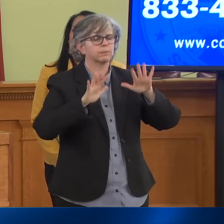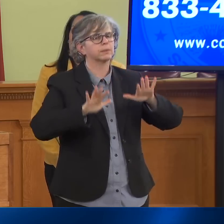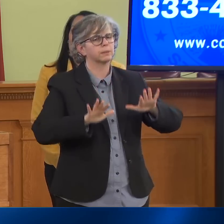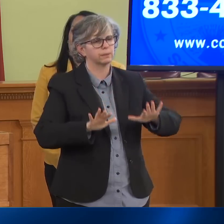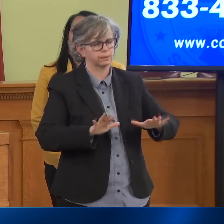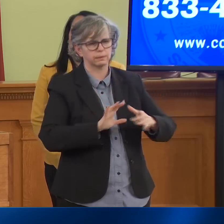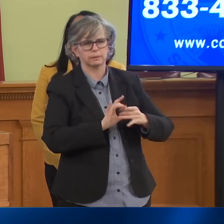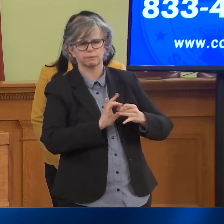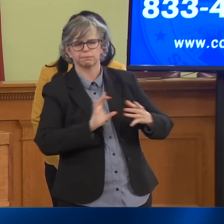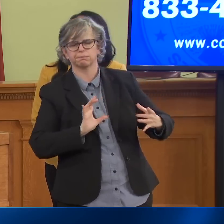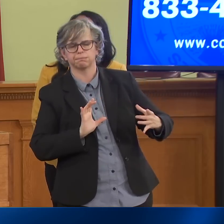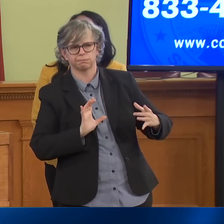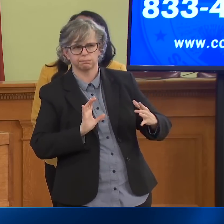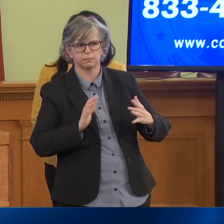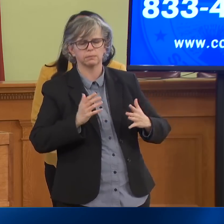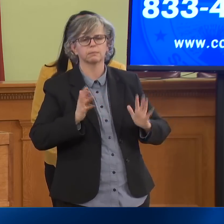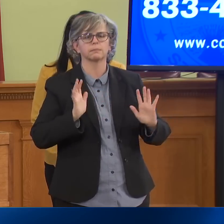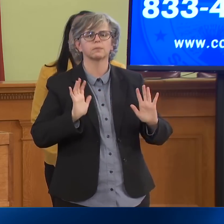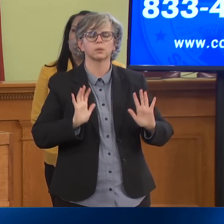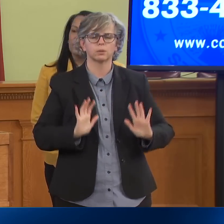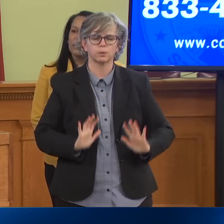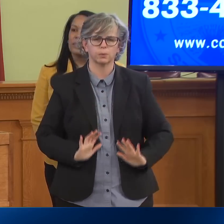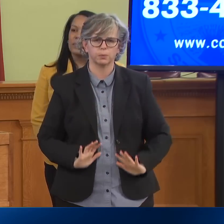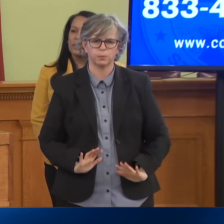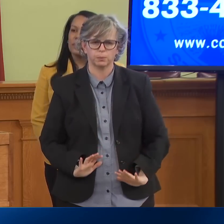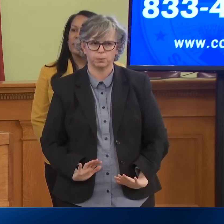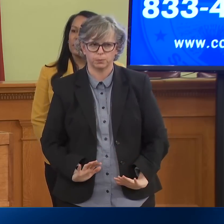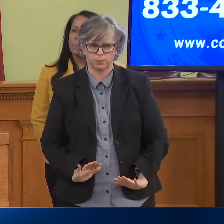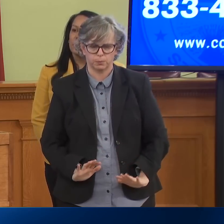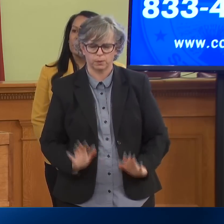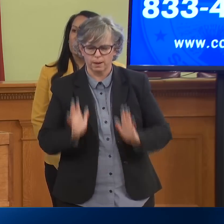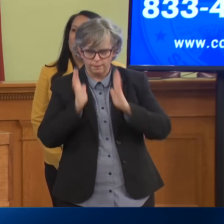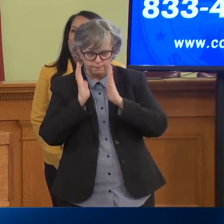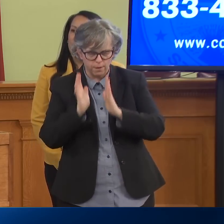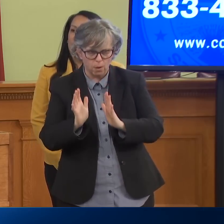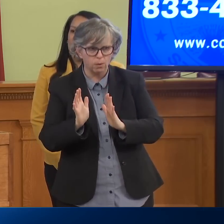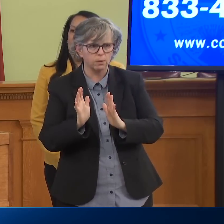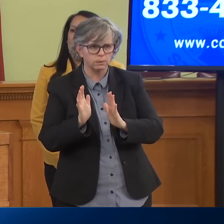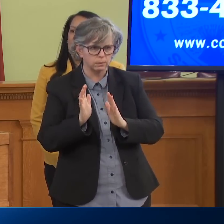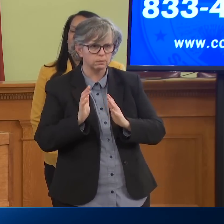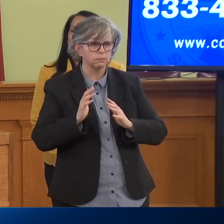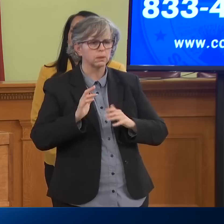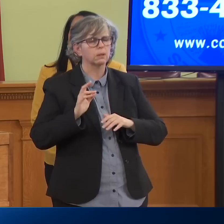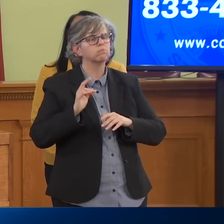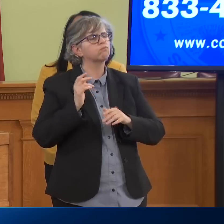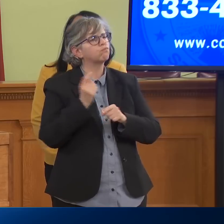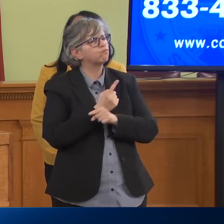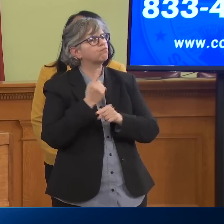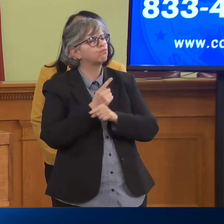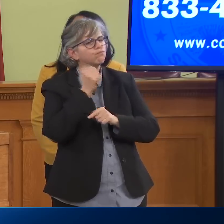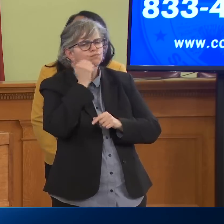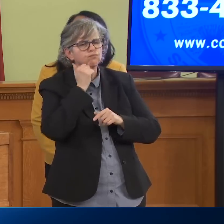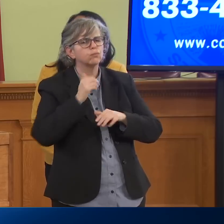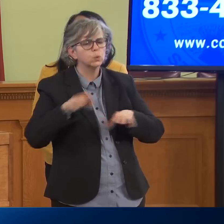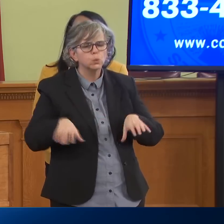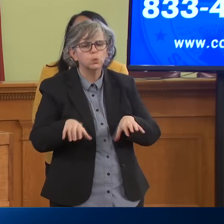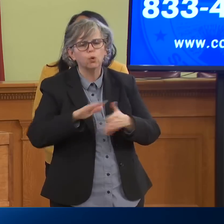ALL IN THE ROOM, BUT IT CAN BE OVERWHELMING TO SATURATE OURSELVES WITH STORIES ABOUT EVERYTHING THAT IS HAPPENING IN THE WORLD ON A MINUTE TO MINUTE BASIS. PLAN TIME TO CATCH UP AND TO